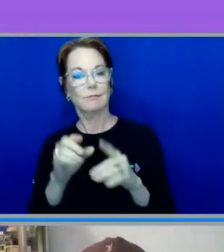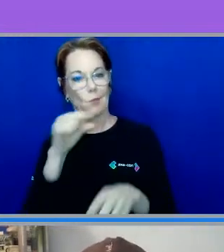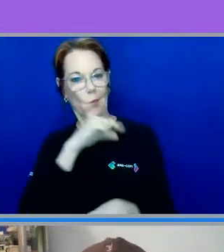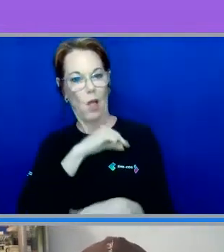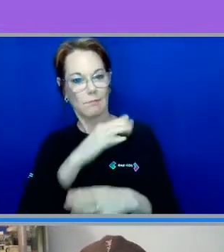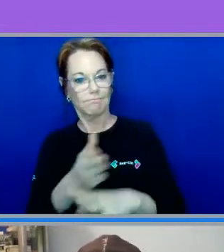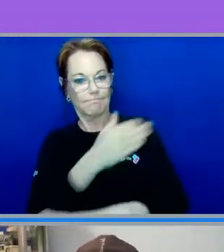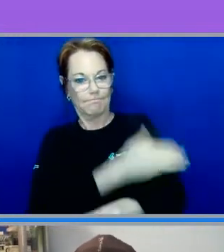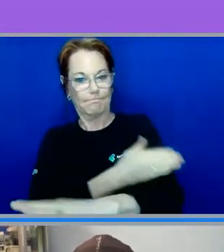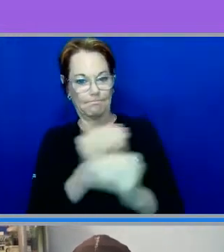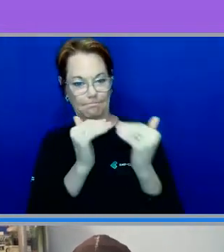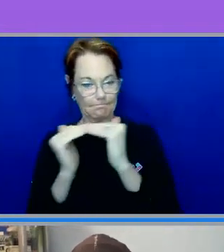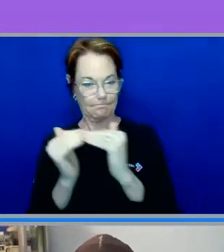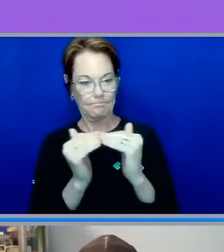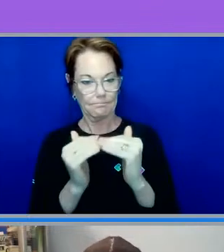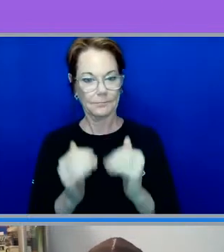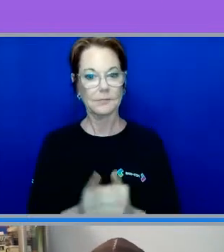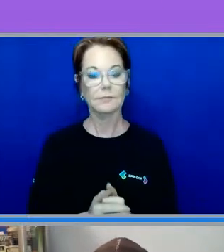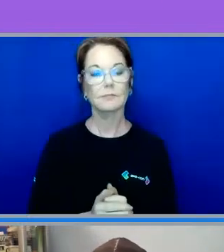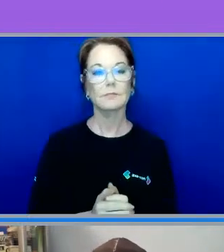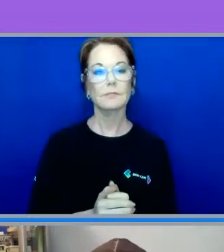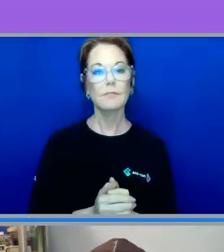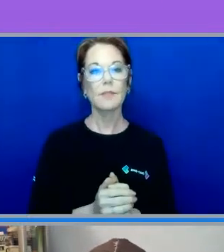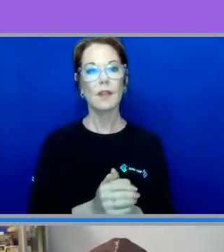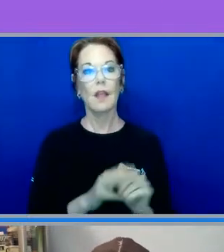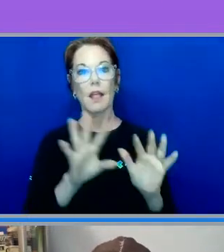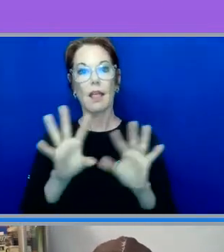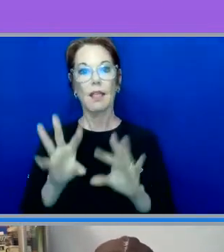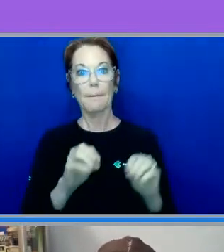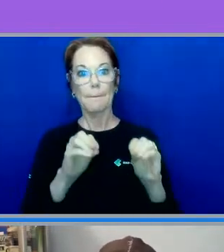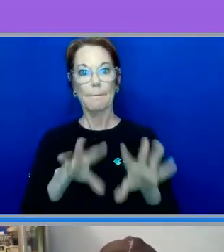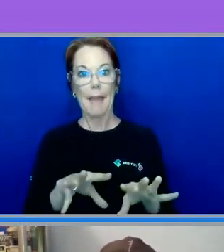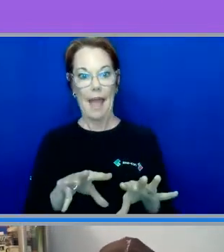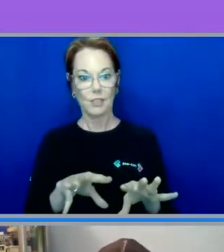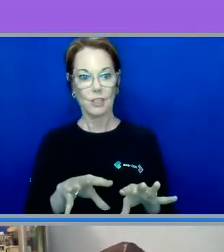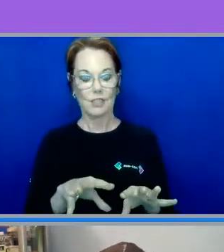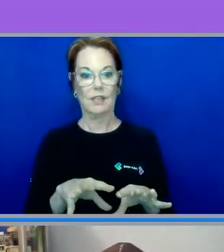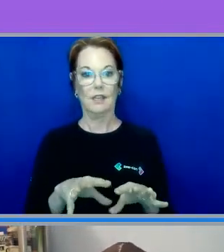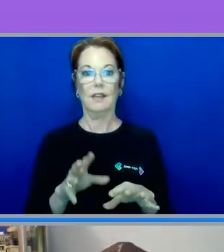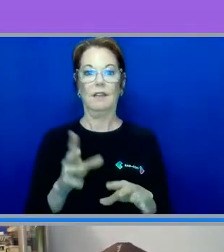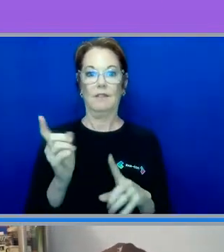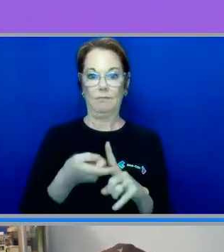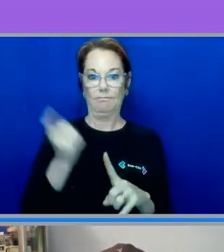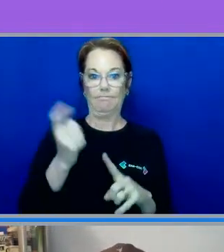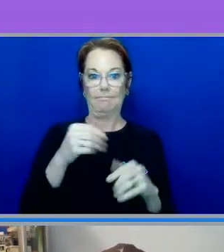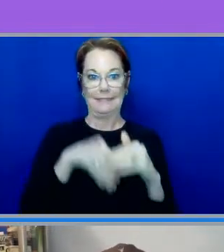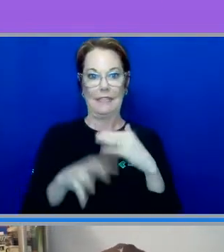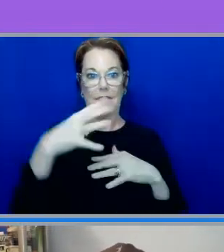equality. The magic of integrating accessibility